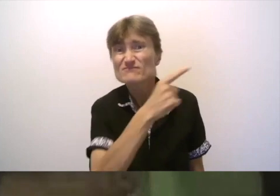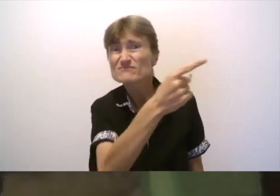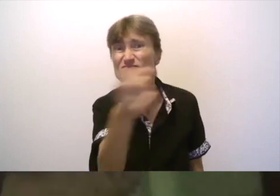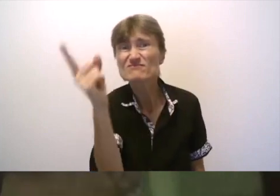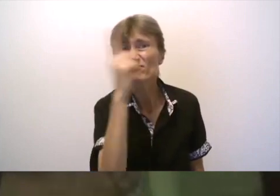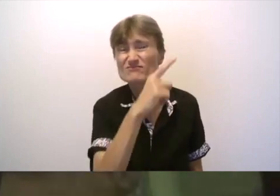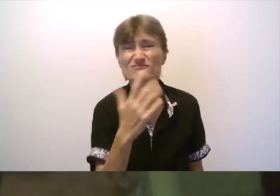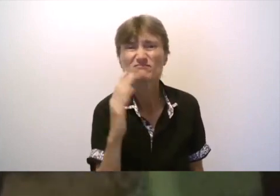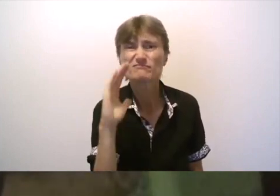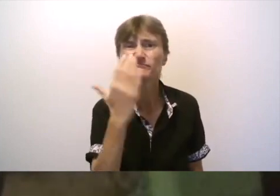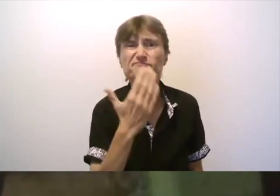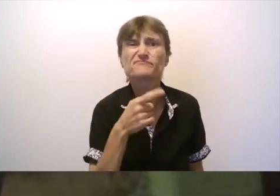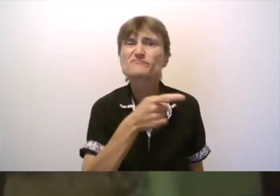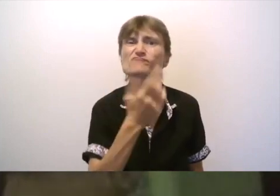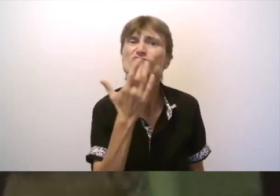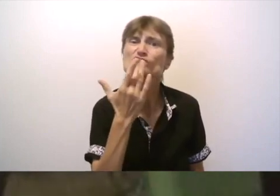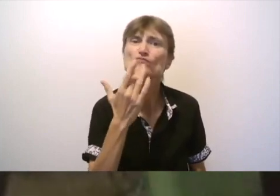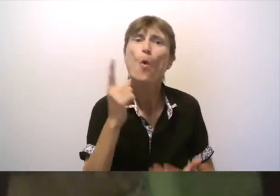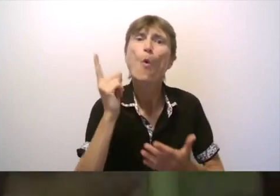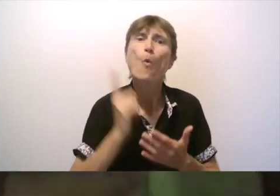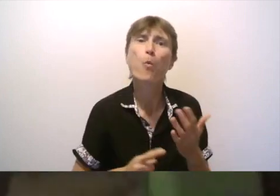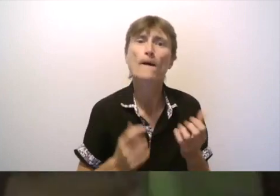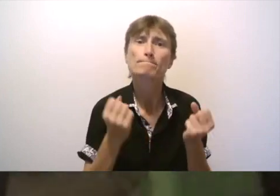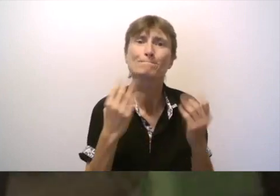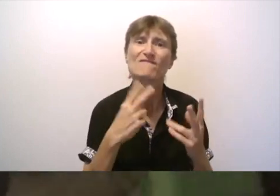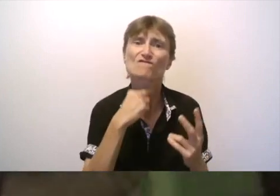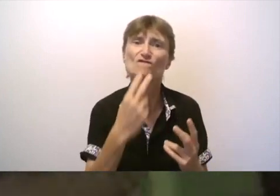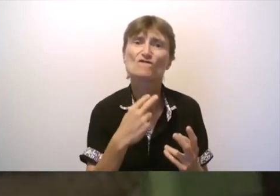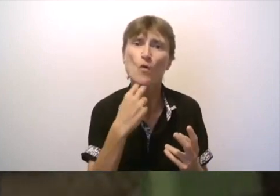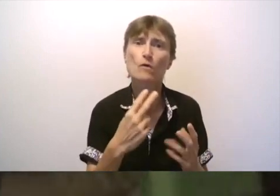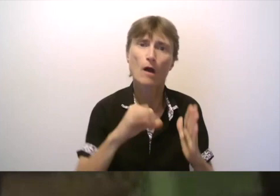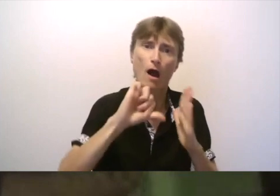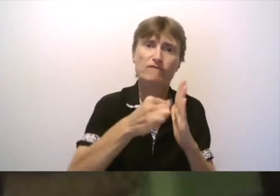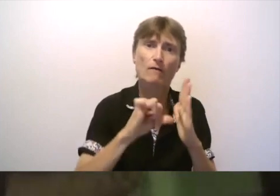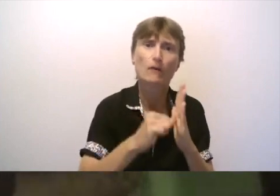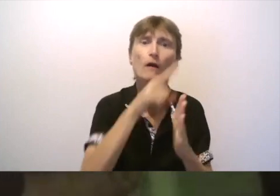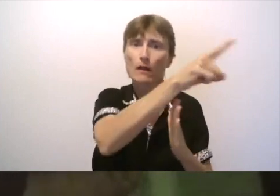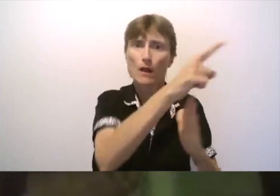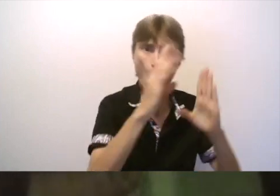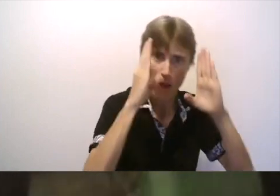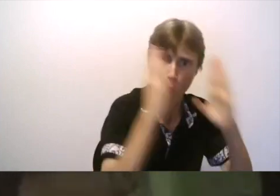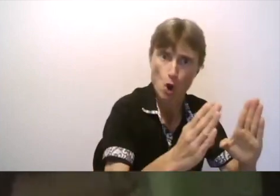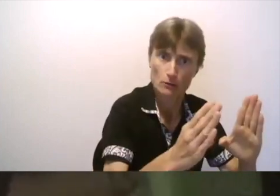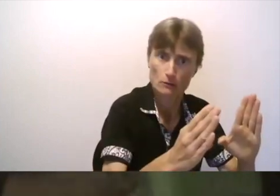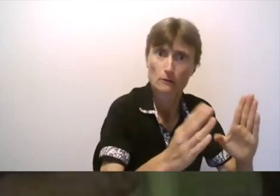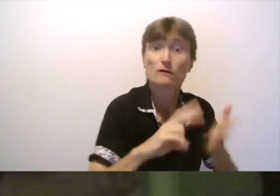that what everyone is saying is important and we as a p as like the population have to make these things important